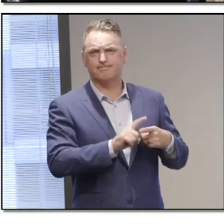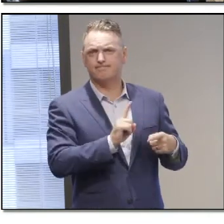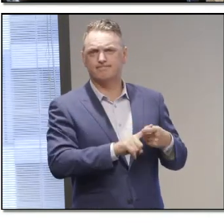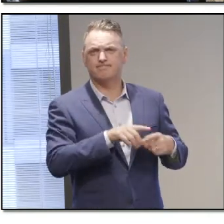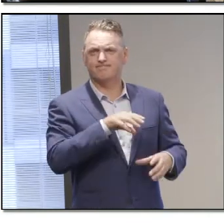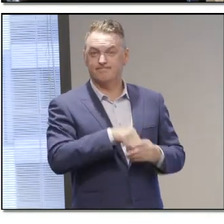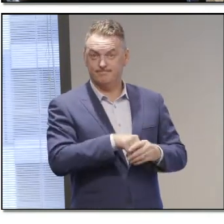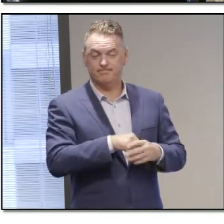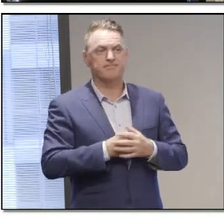Indoor air pollution.